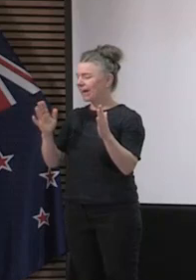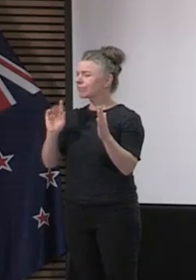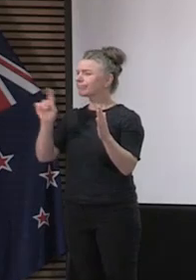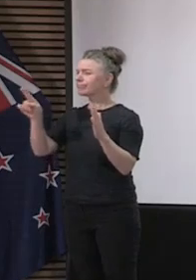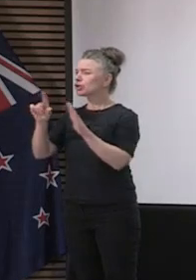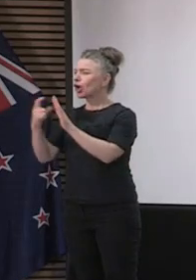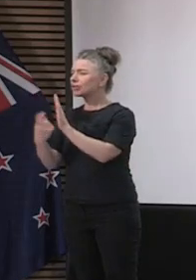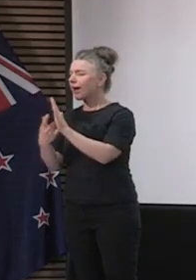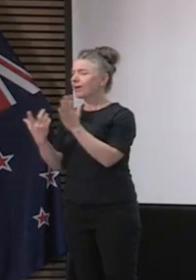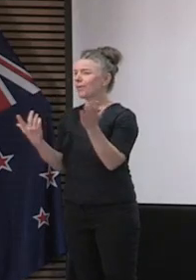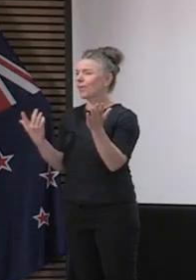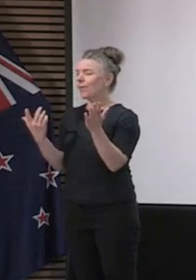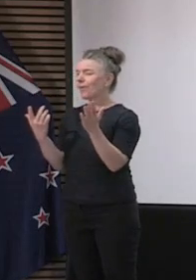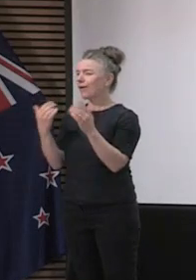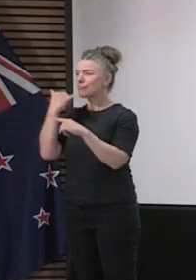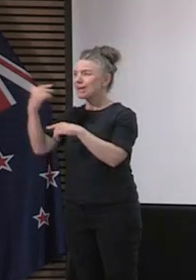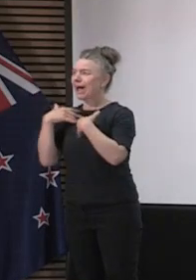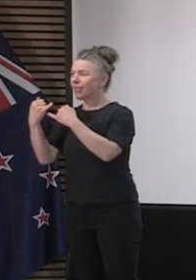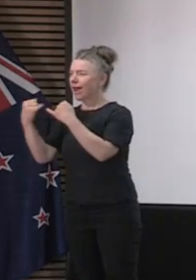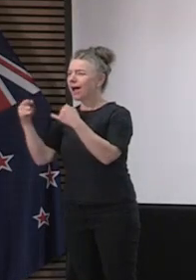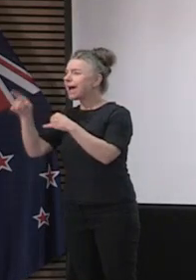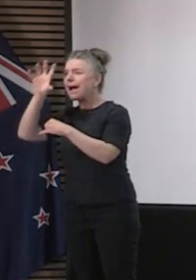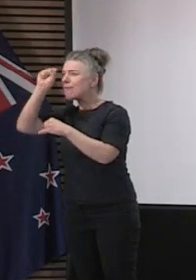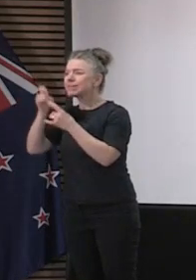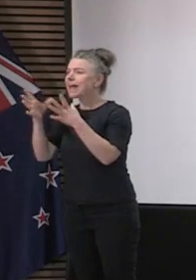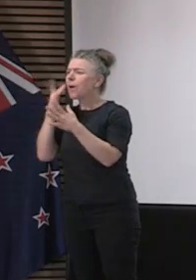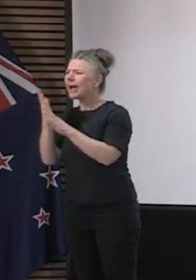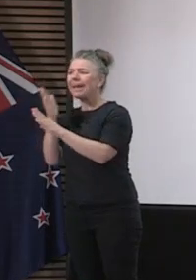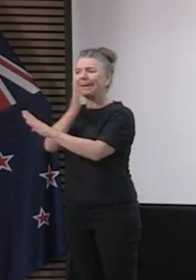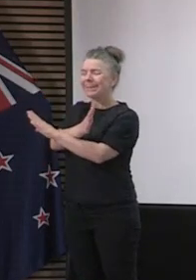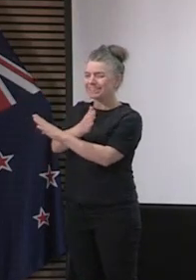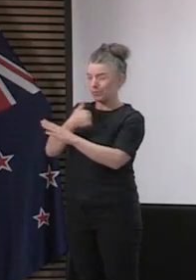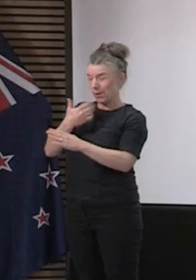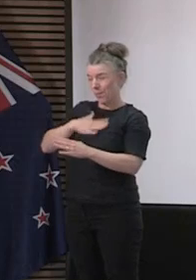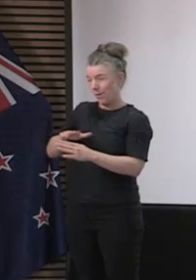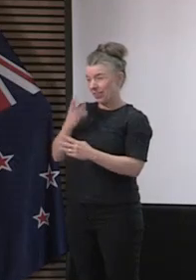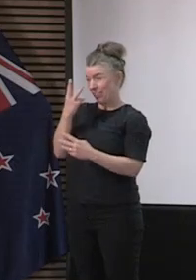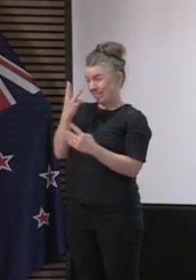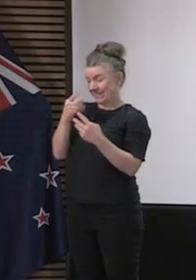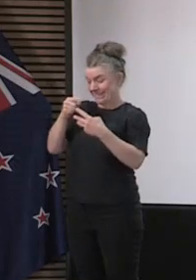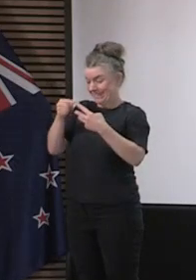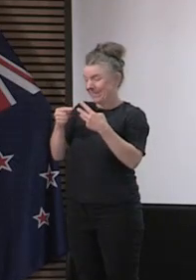even a week down the track and may can't remember their exact onset of symptoms. So, there